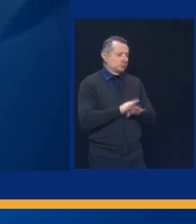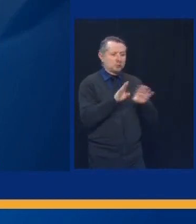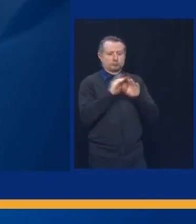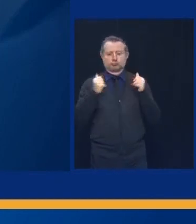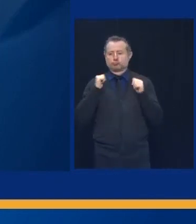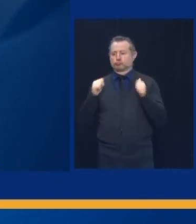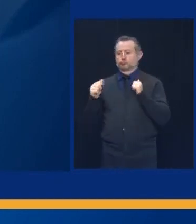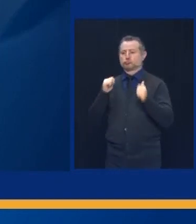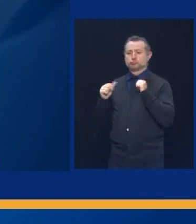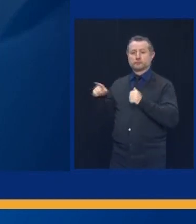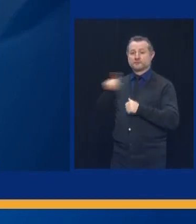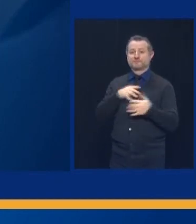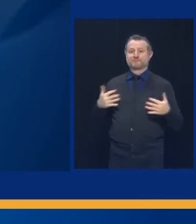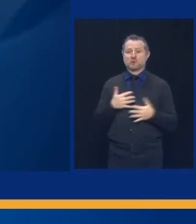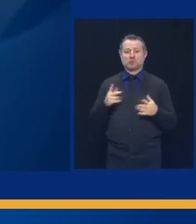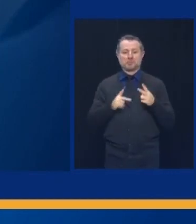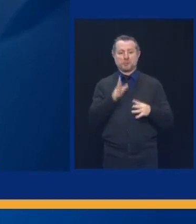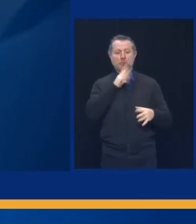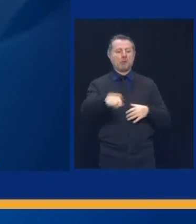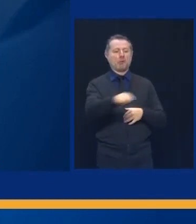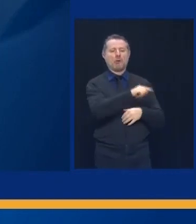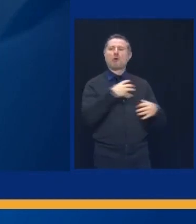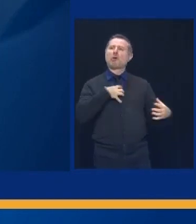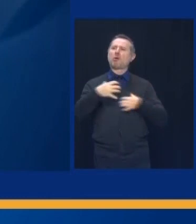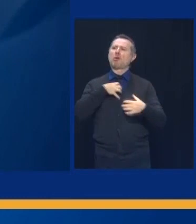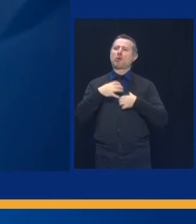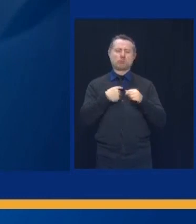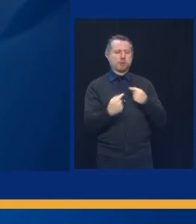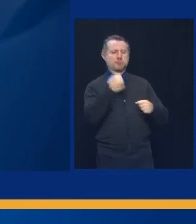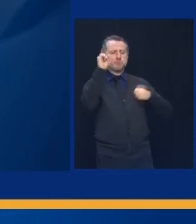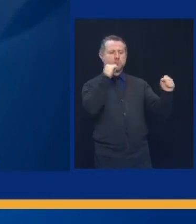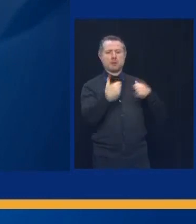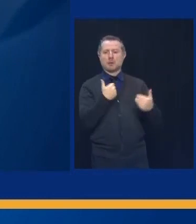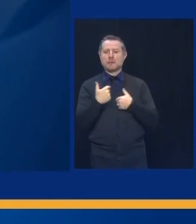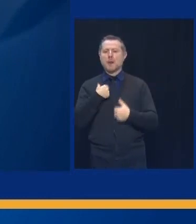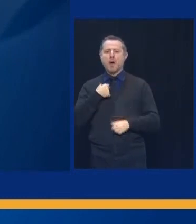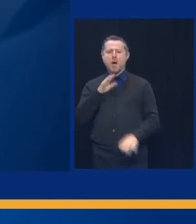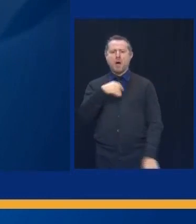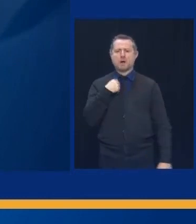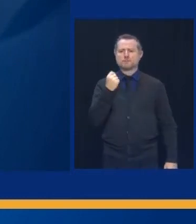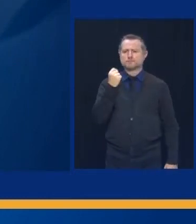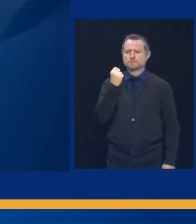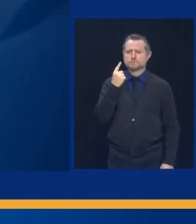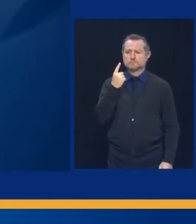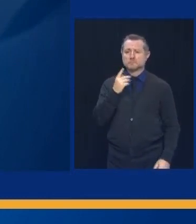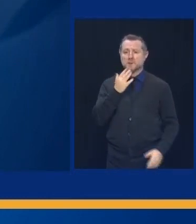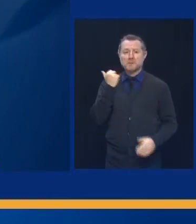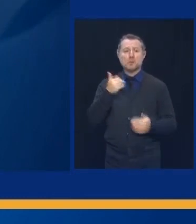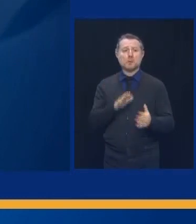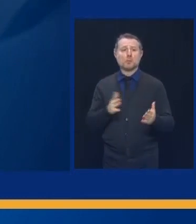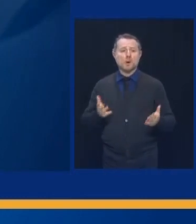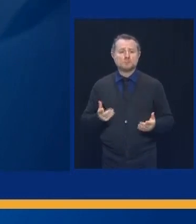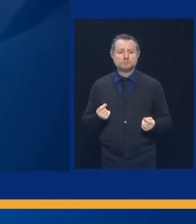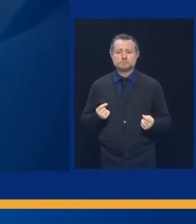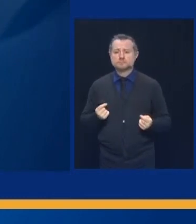THERE NOW WHO'S WILLING TO CLOSE DOWN THEIR STATE. THEY ARE AFRAID OF THE POLITICAL